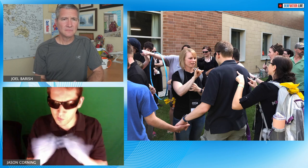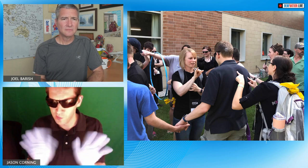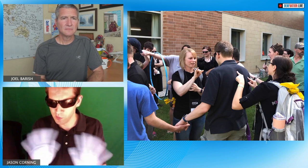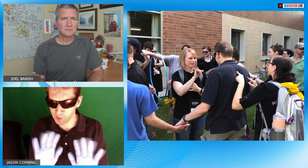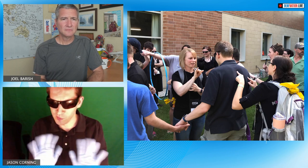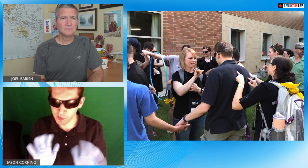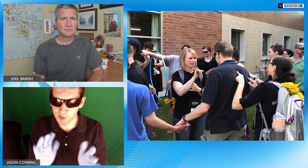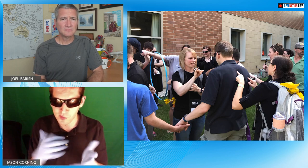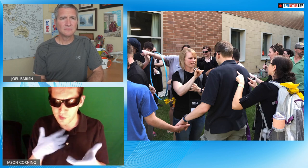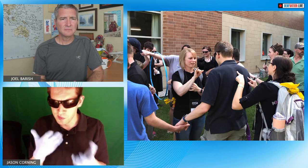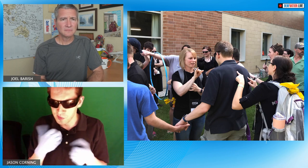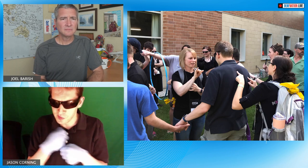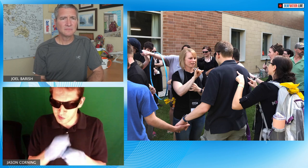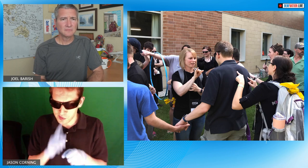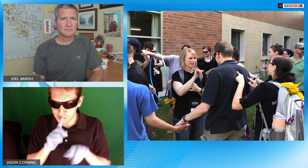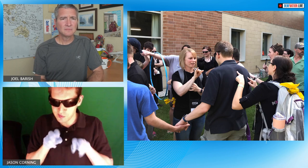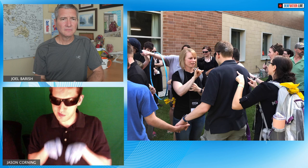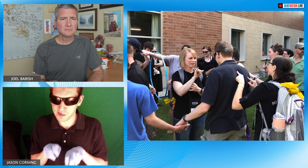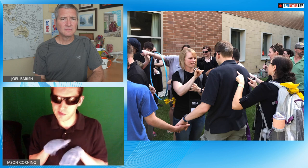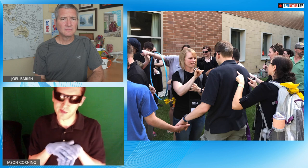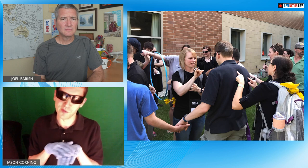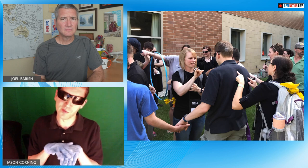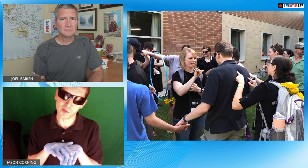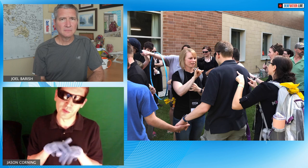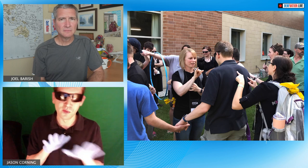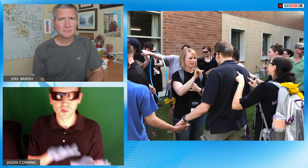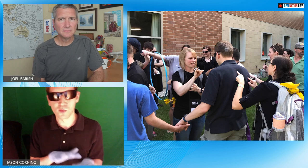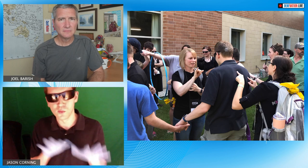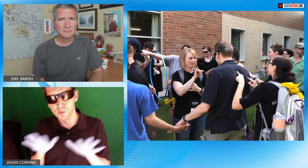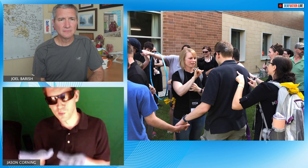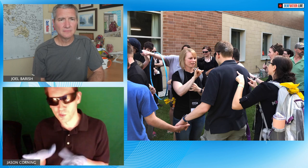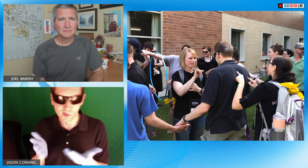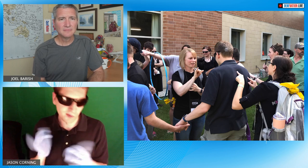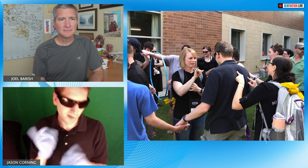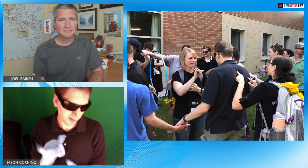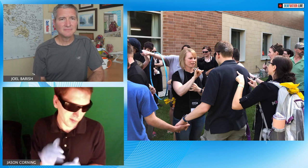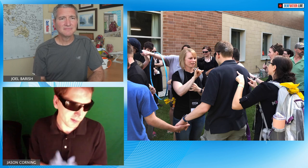Would prefer people to sit side by side comfortable and be laidback